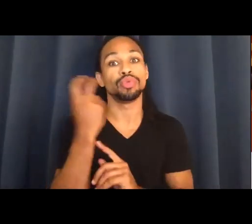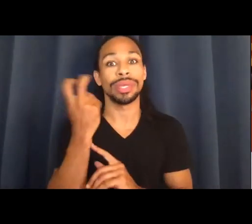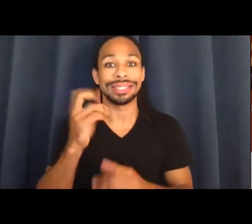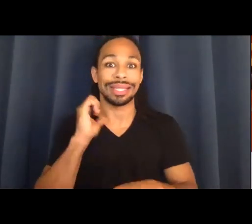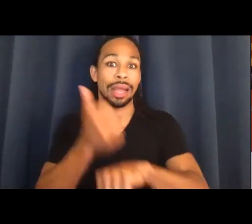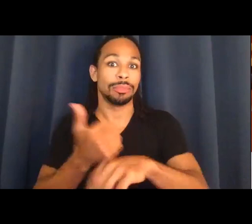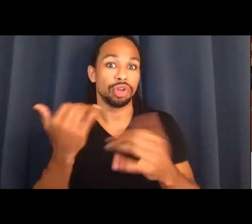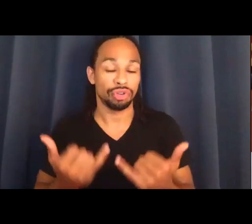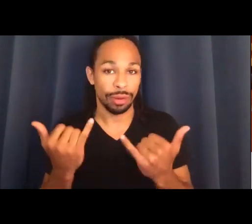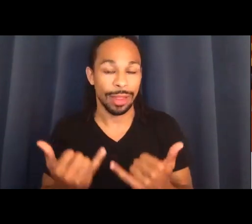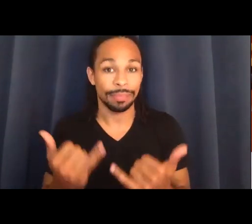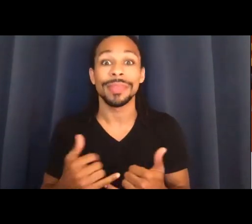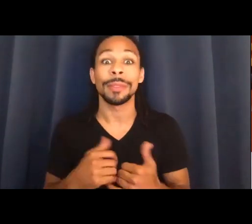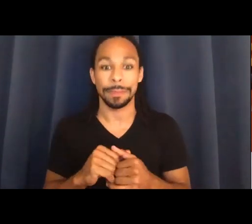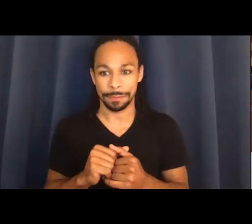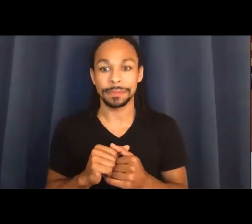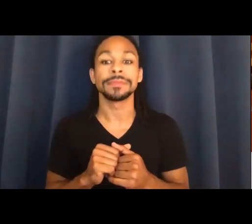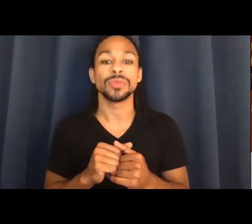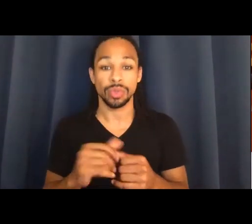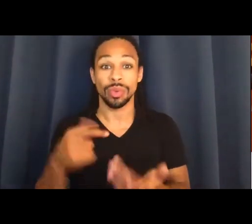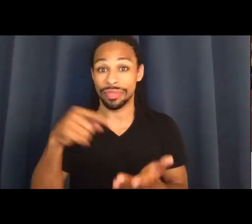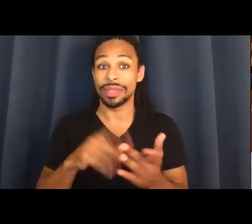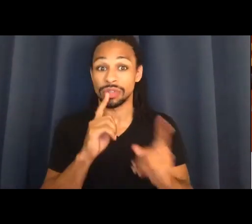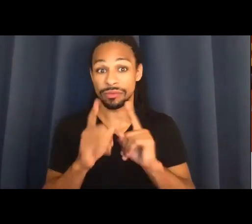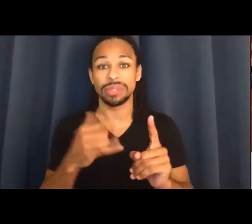For this conversation, I would like